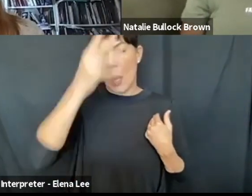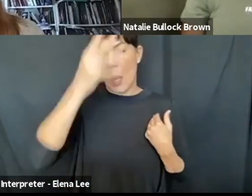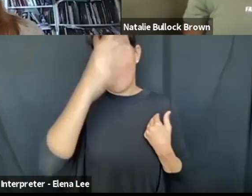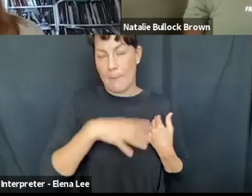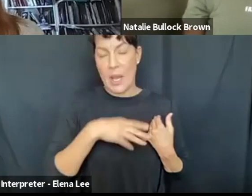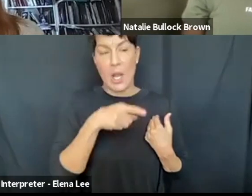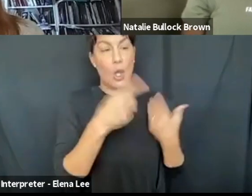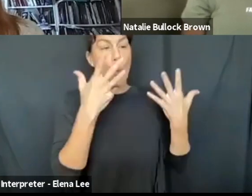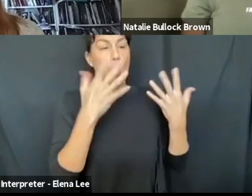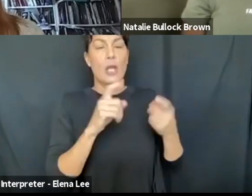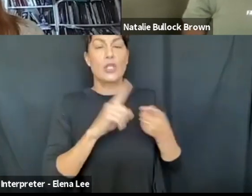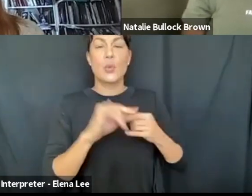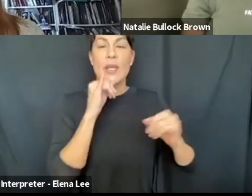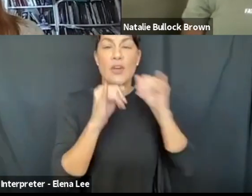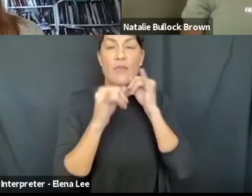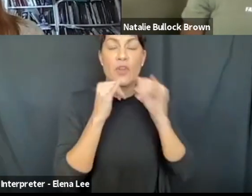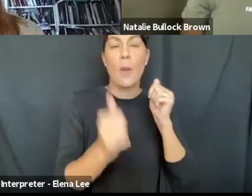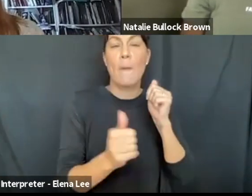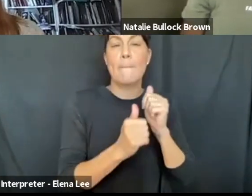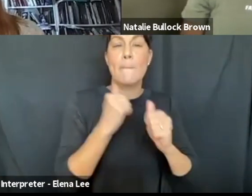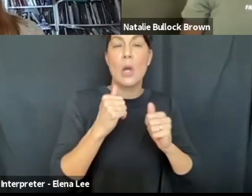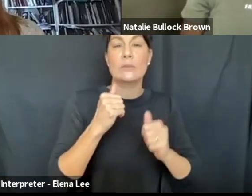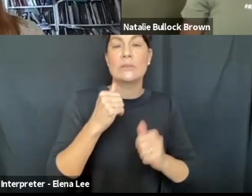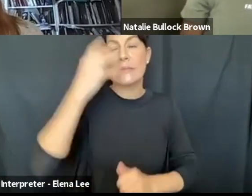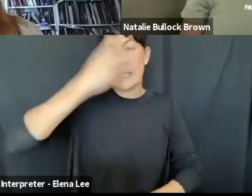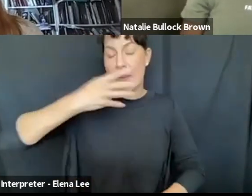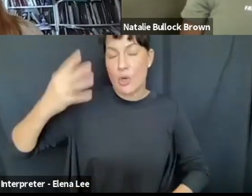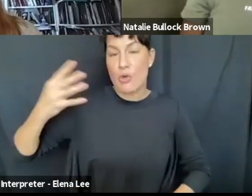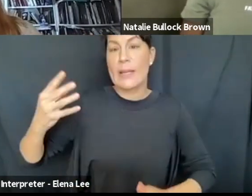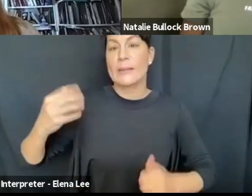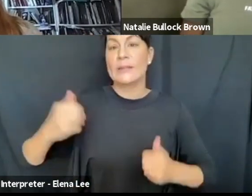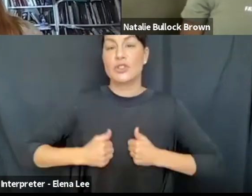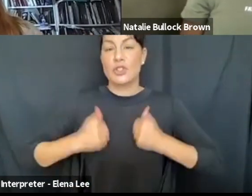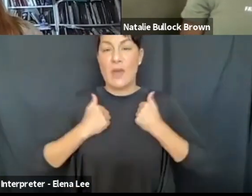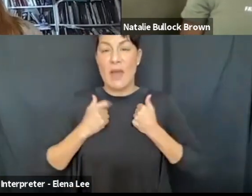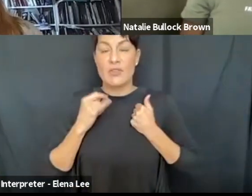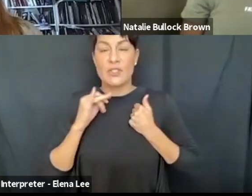the mostly immigrant women survivors of sexual trauma. And we said no.